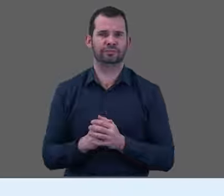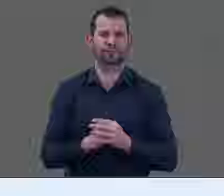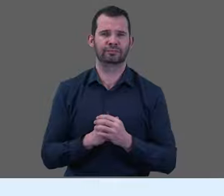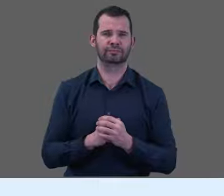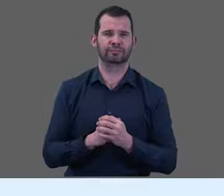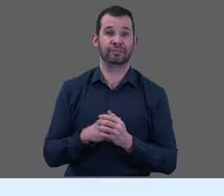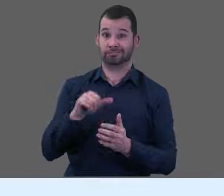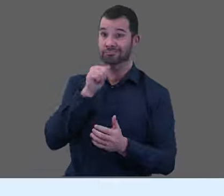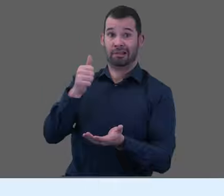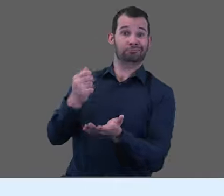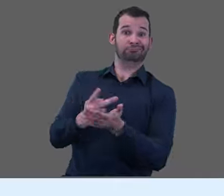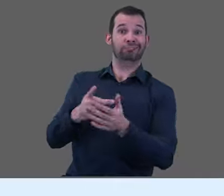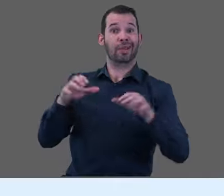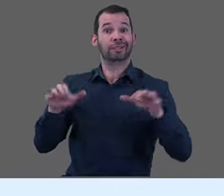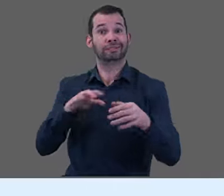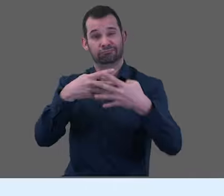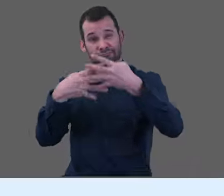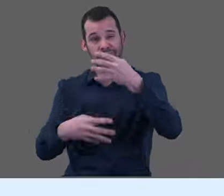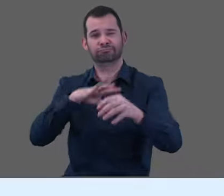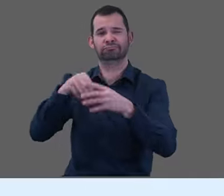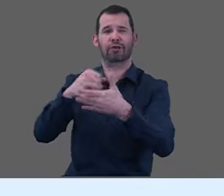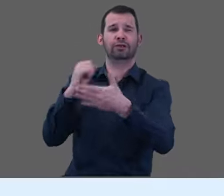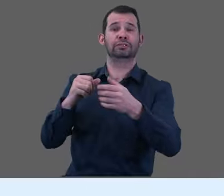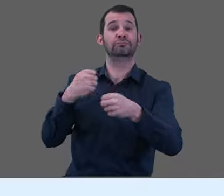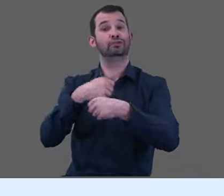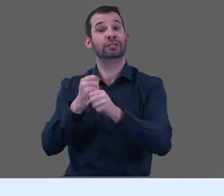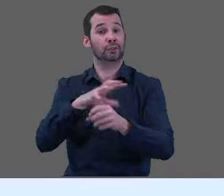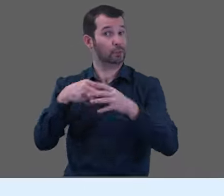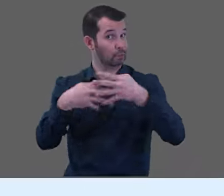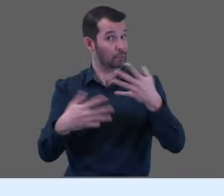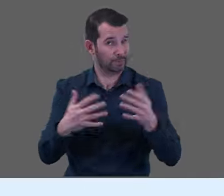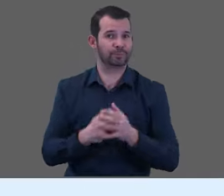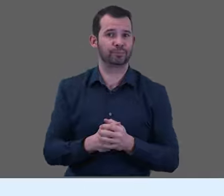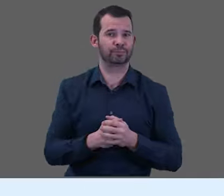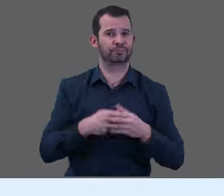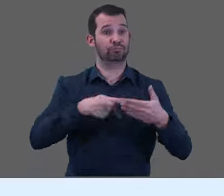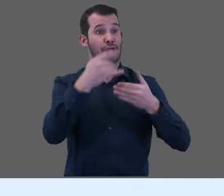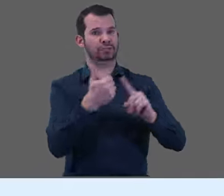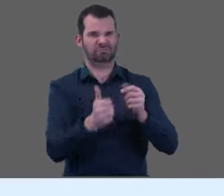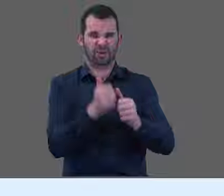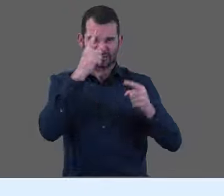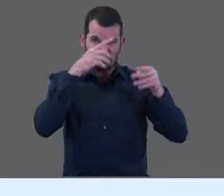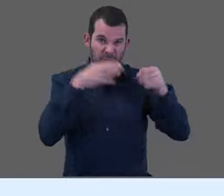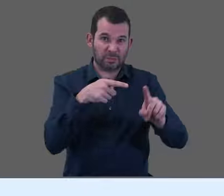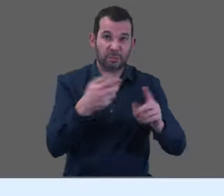Ineligible activities in Artistic Creation include projects mainly focused on public